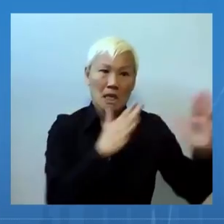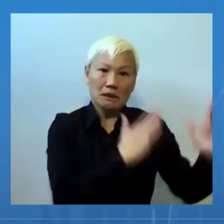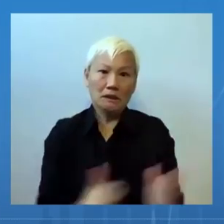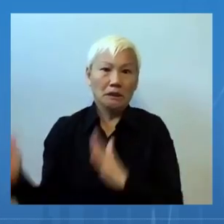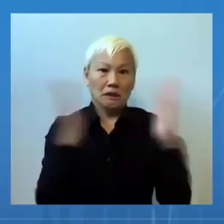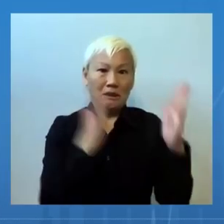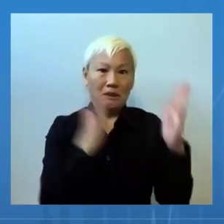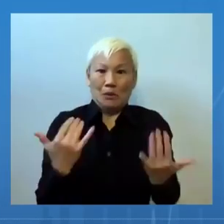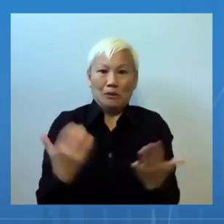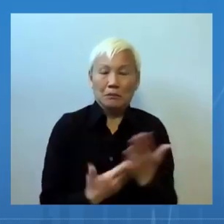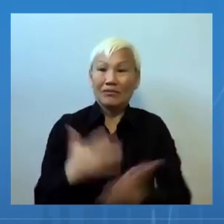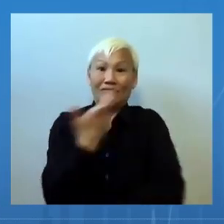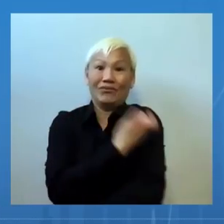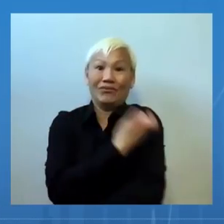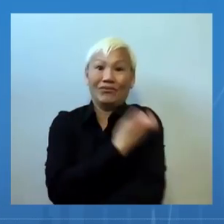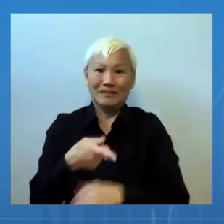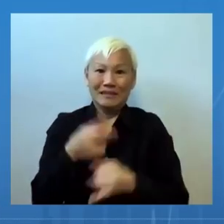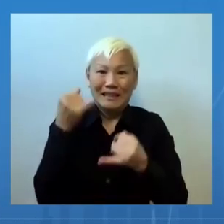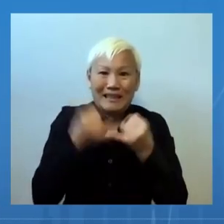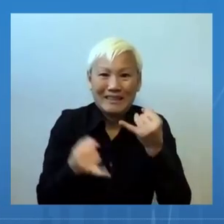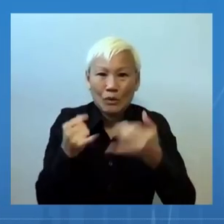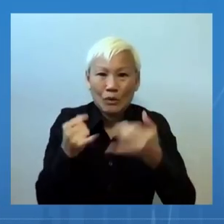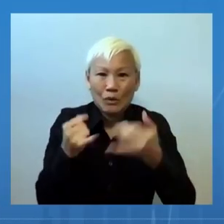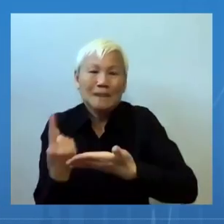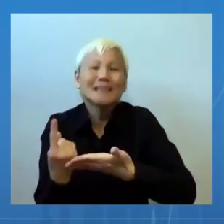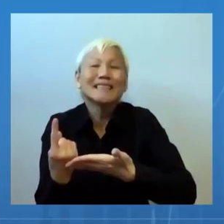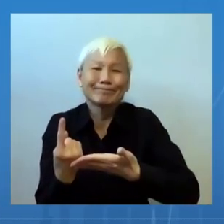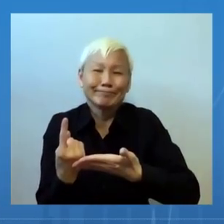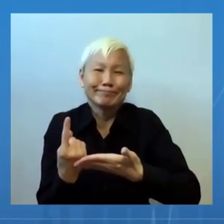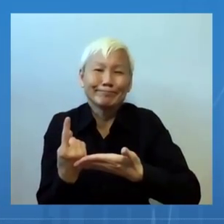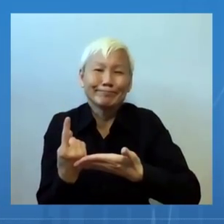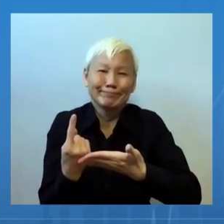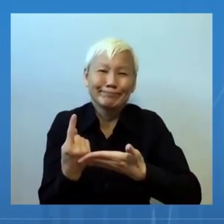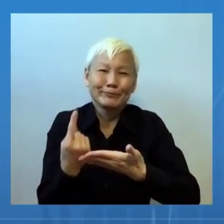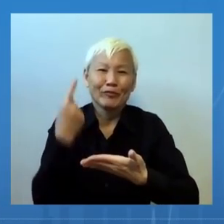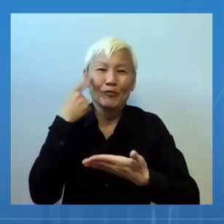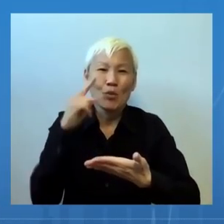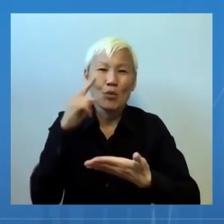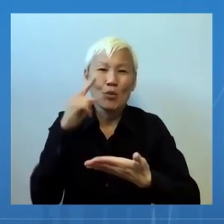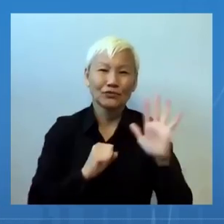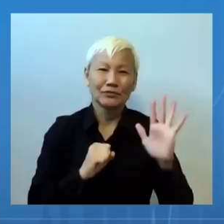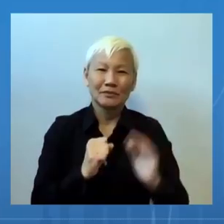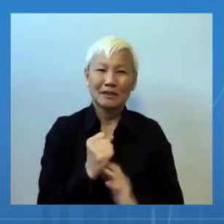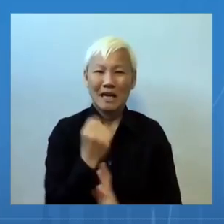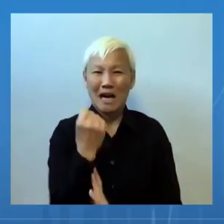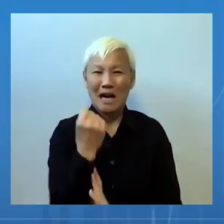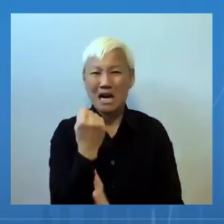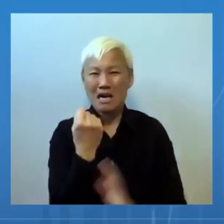but the program for kids, ages 5 through 11, really hitting full strength the week of November 8th.